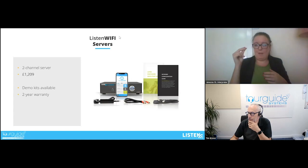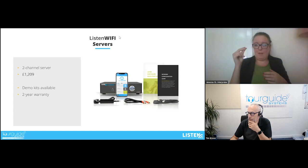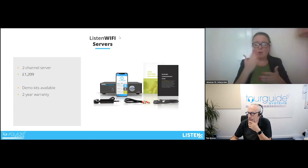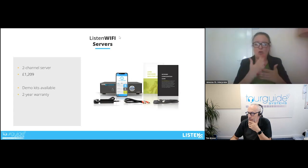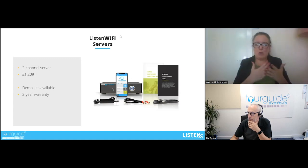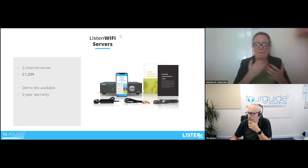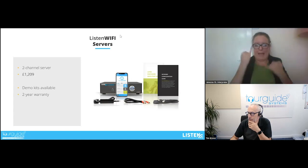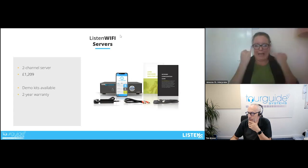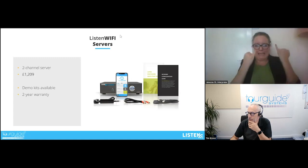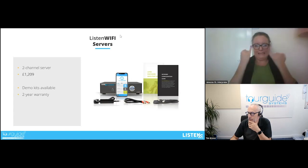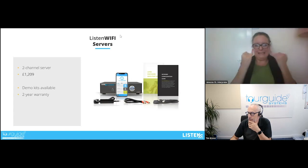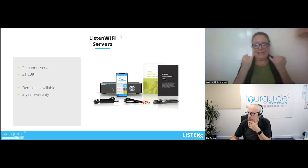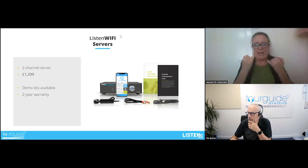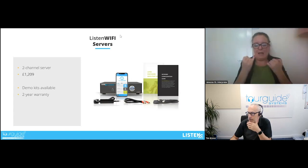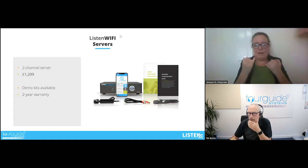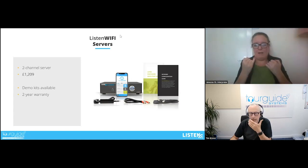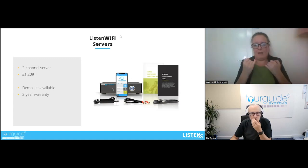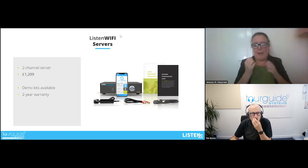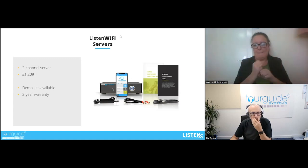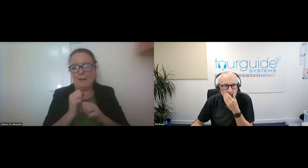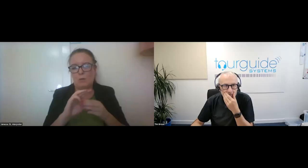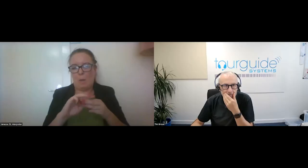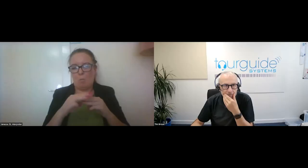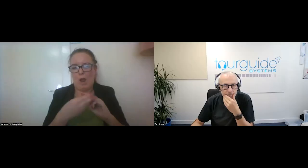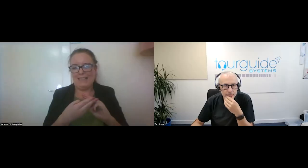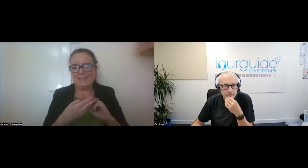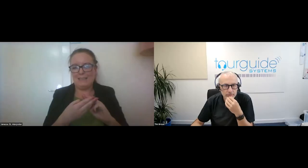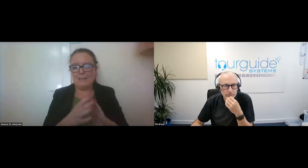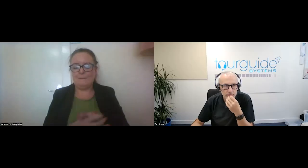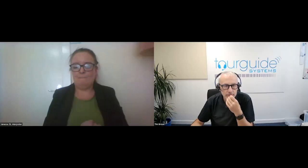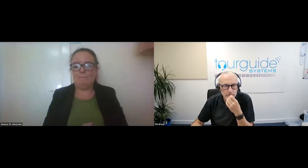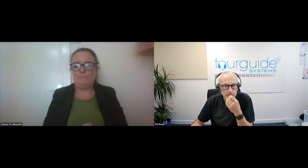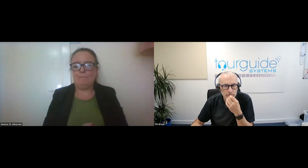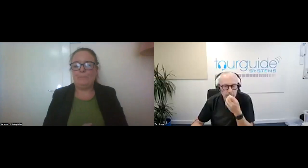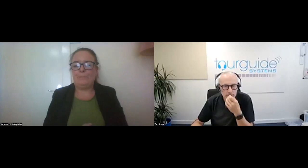PÁDRAIG: Right, OK, that's great. And Roger, over to you.